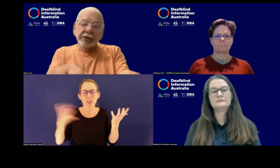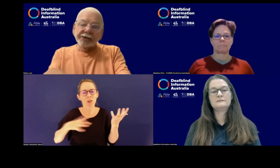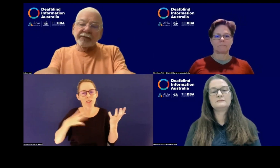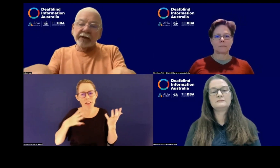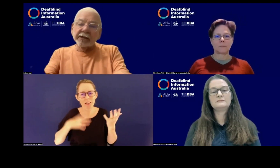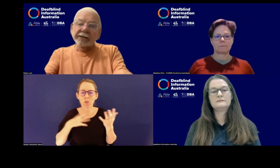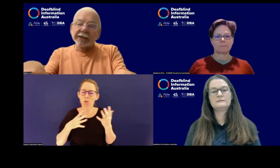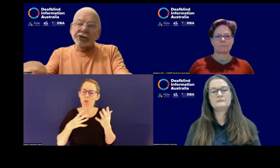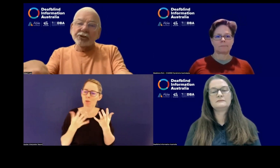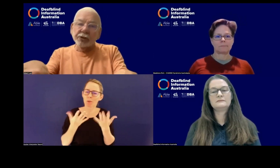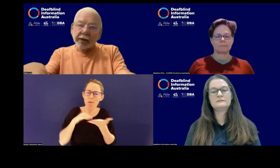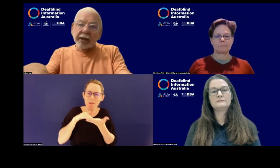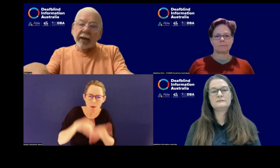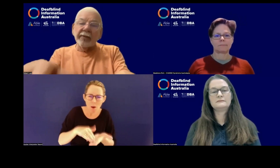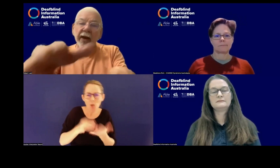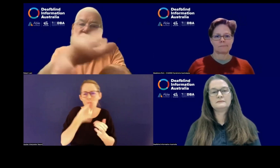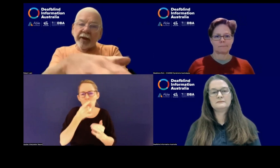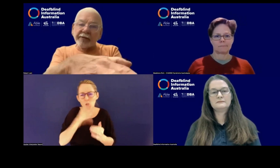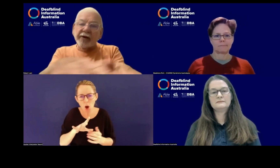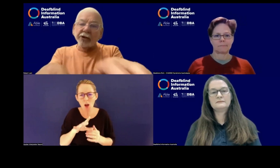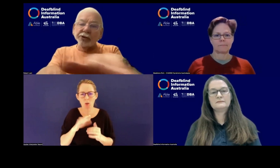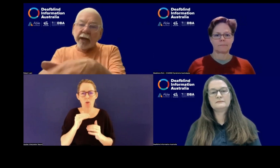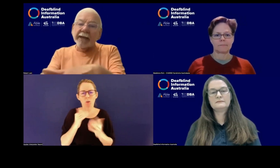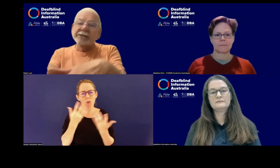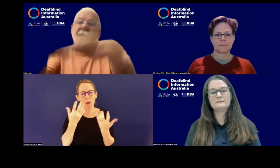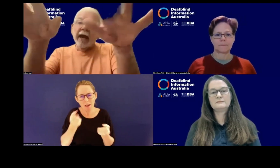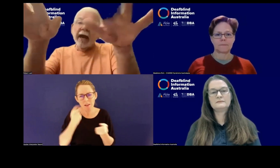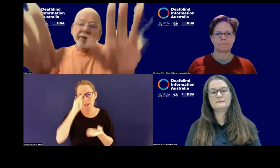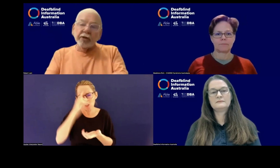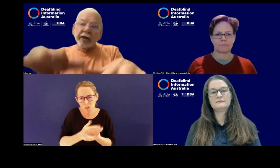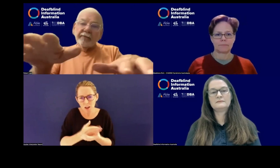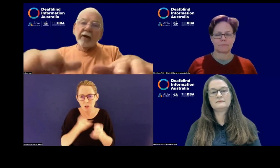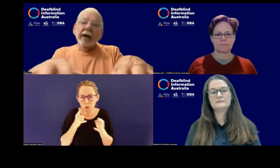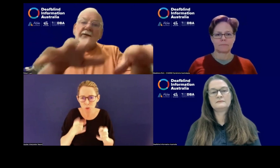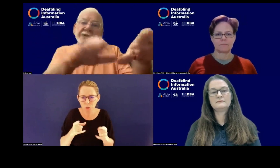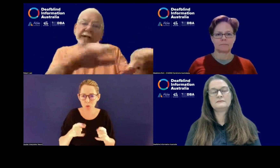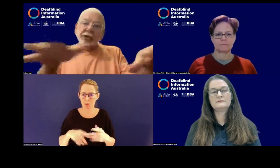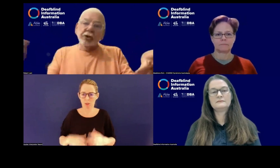just give a little touch and they will then slide your hands and you give the touch cue